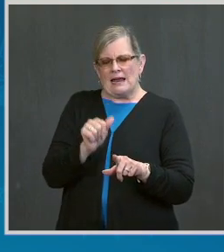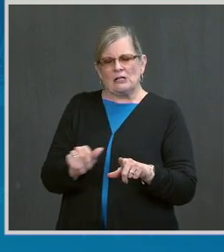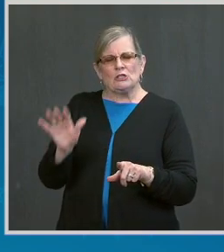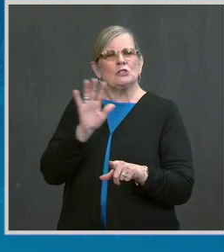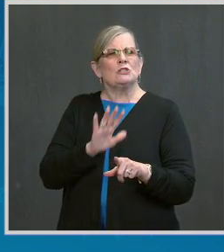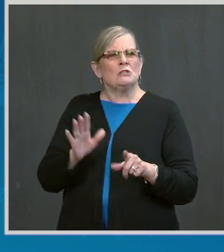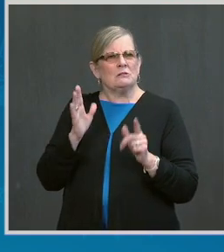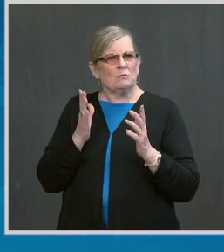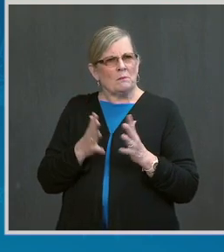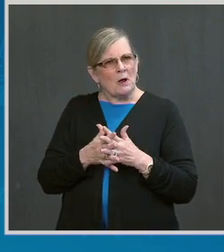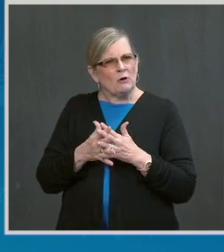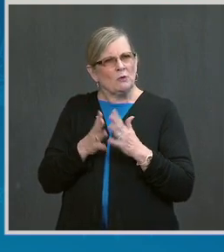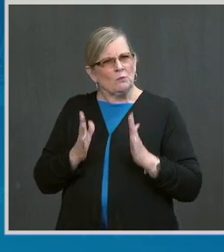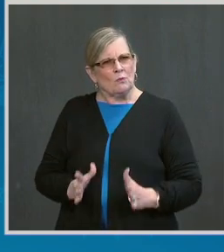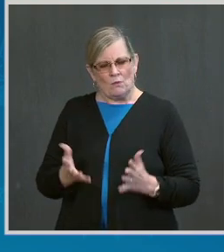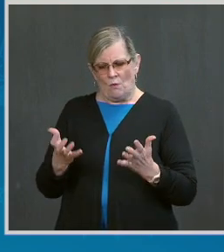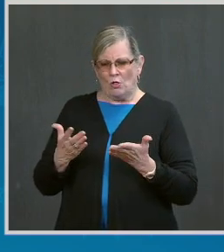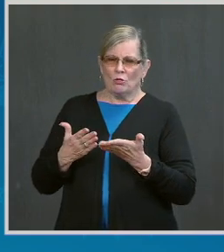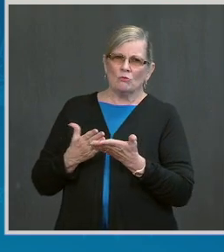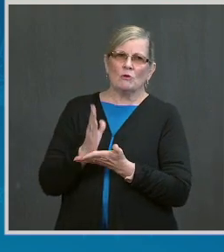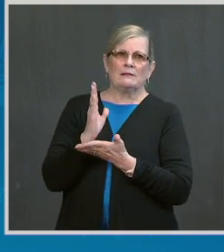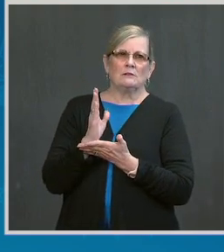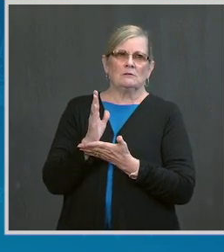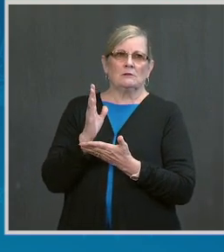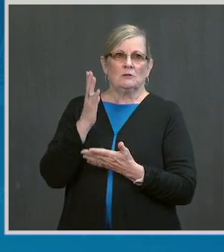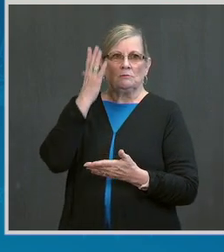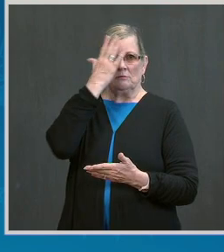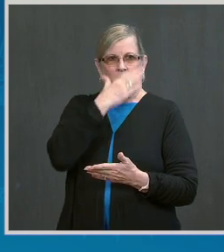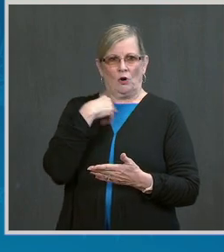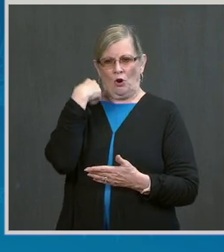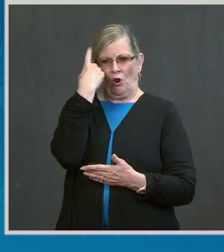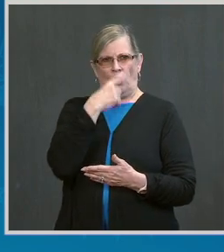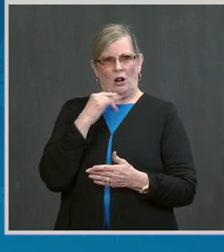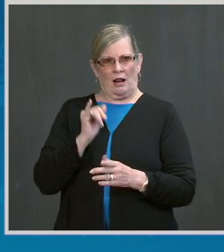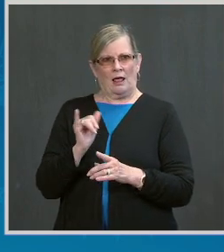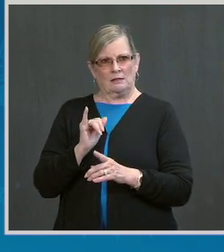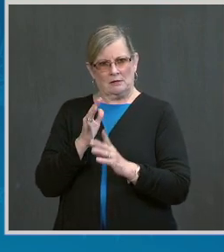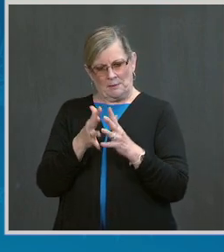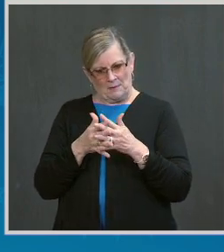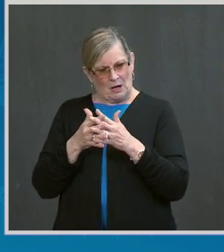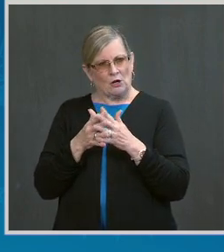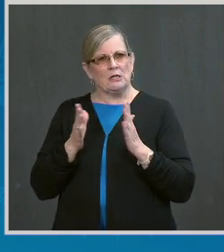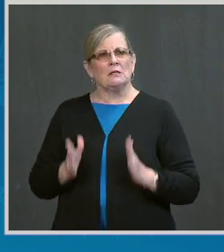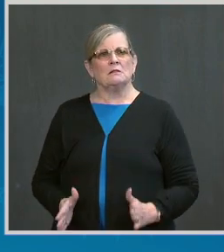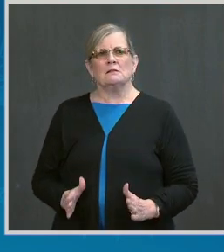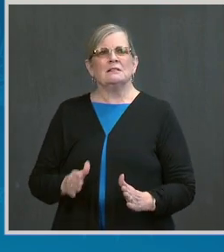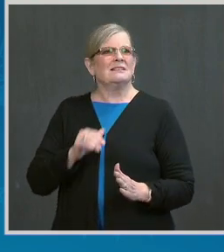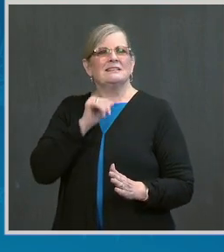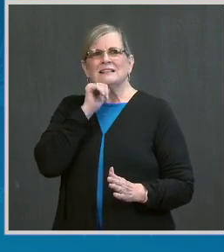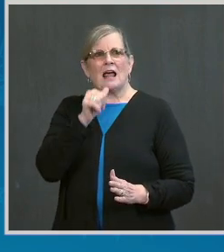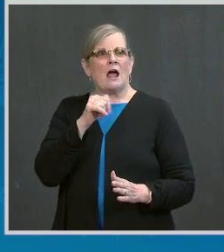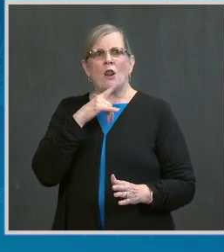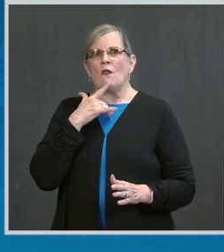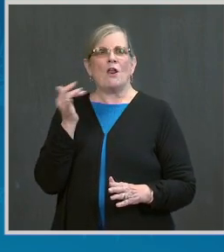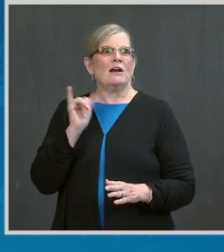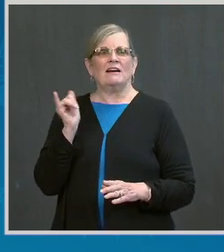not as the other, not as them, but as us.